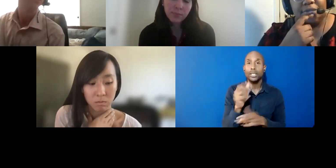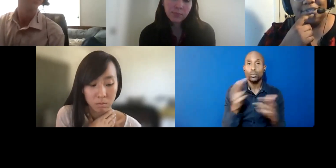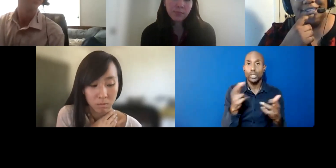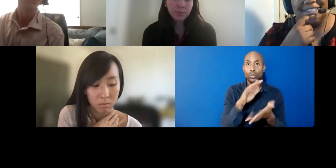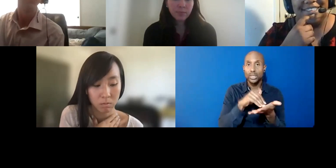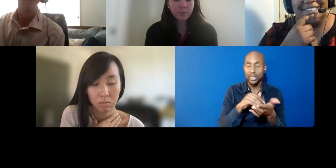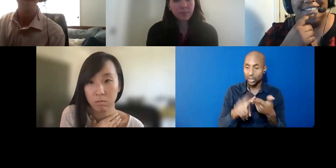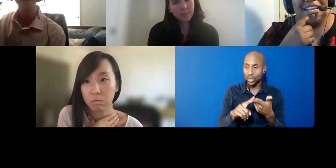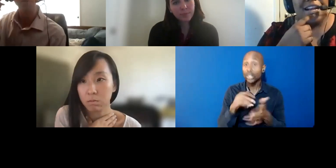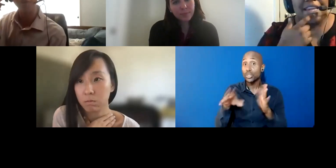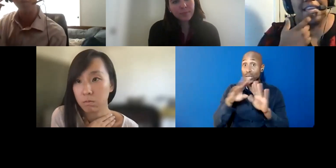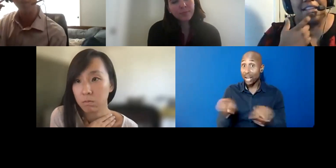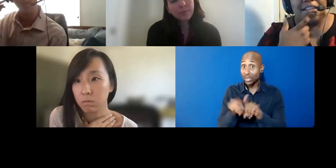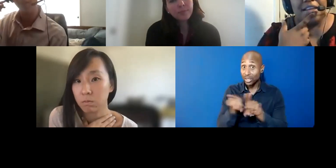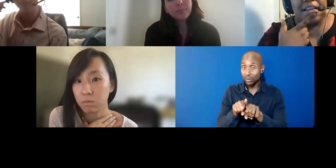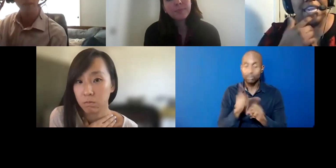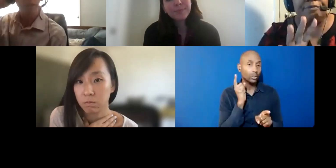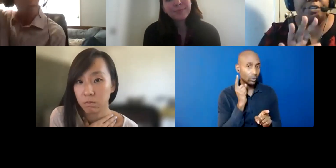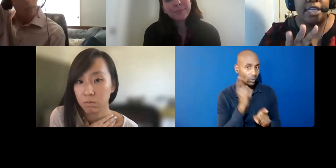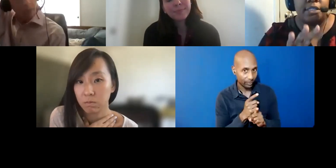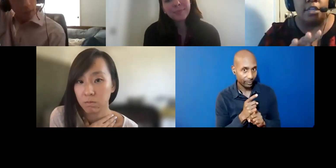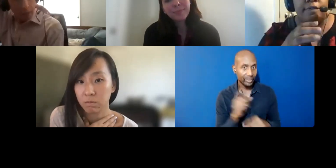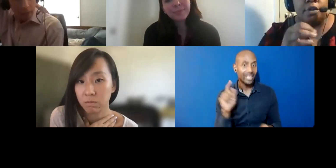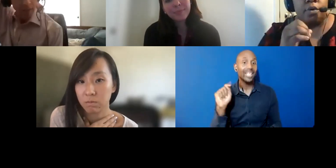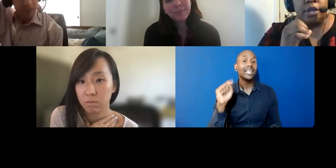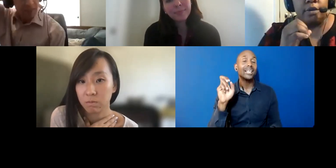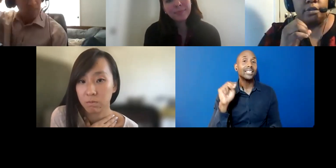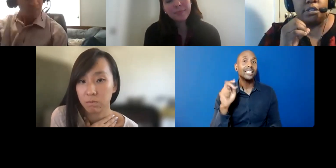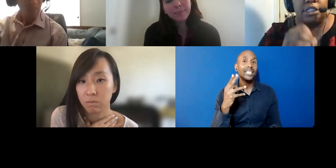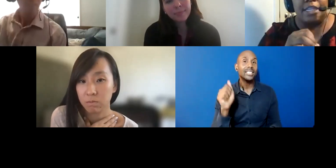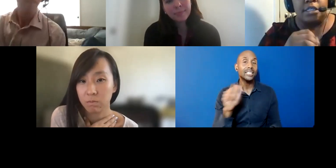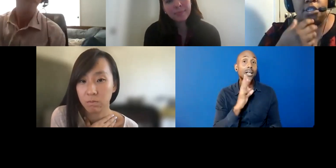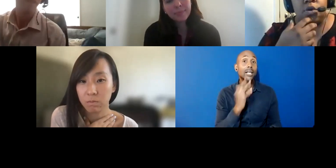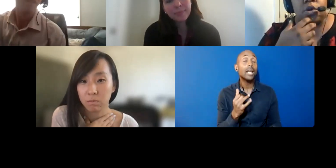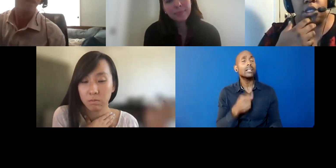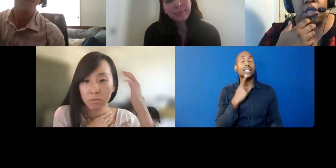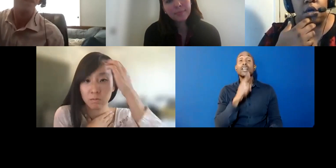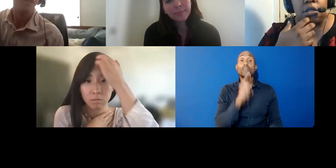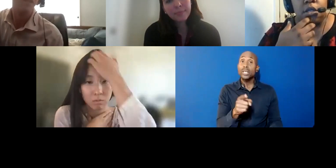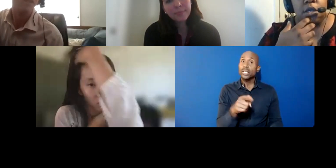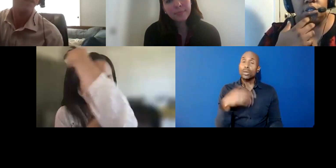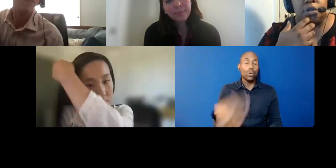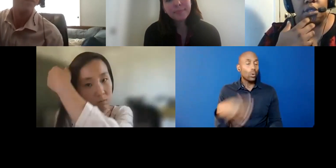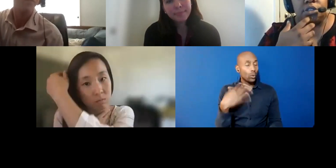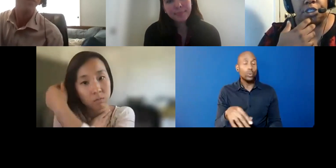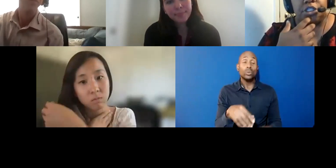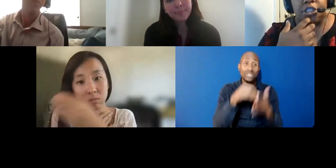I cannot emphasize letting us know early on so that the transition is